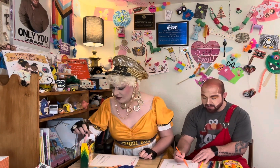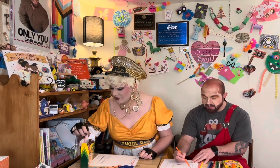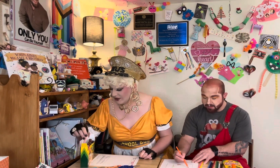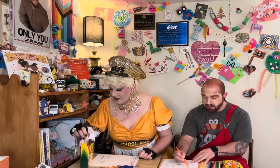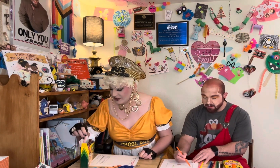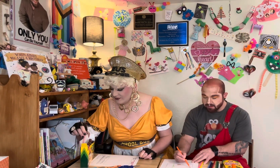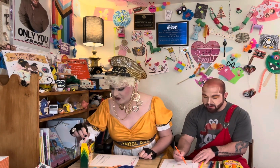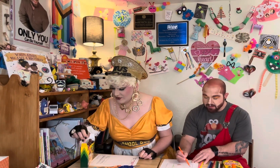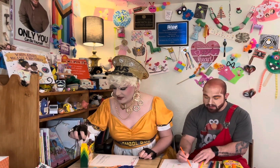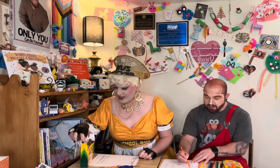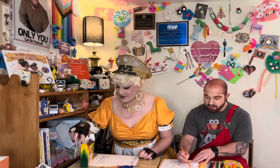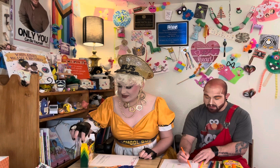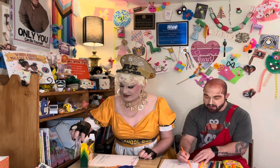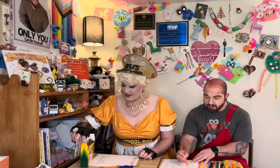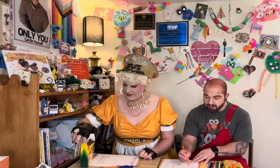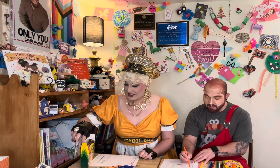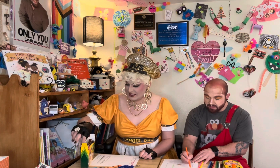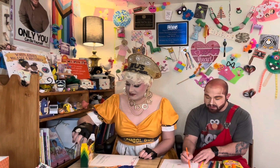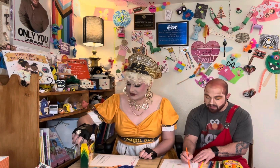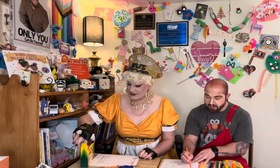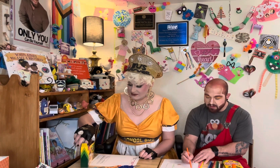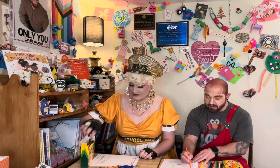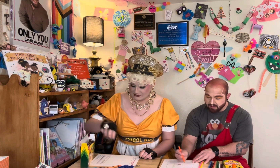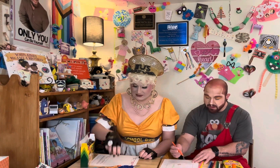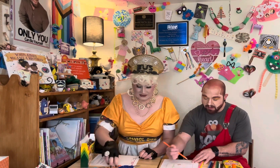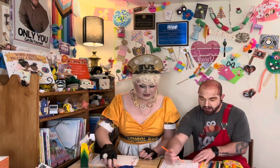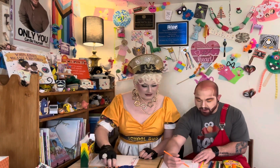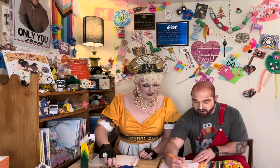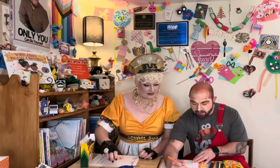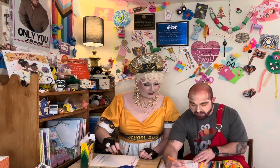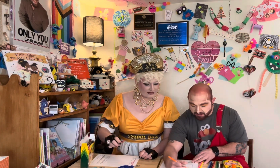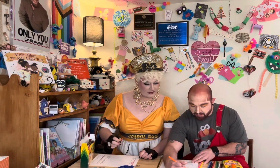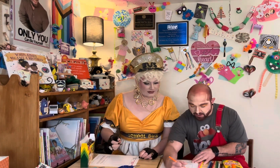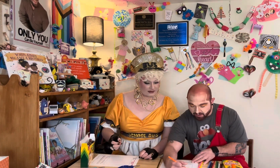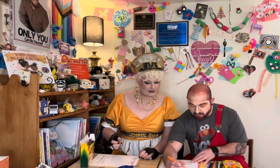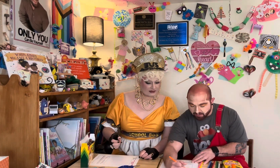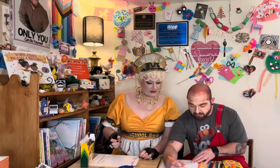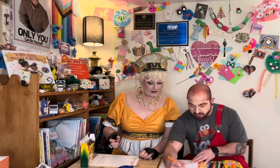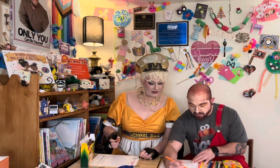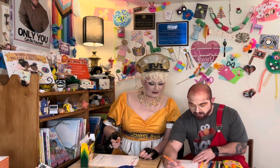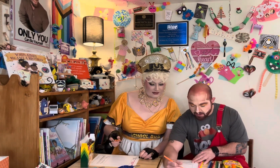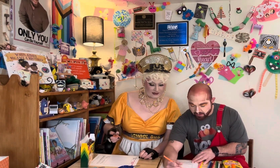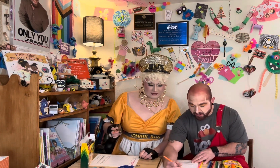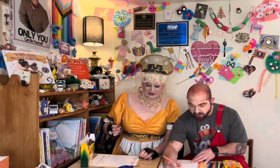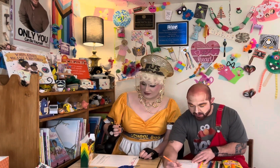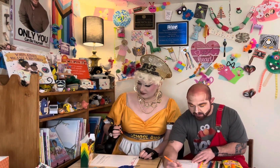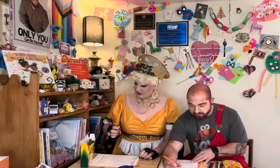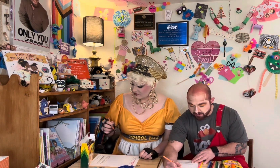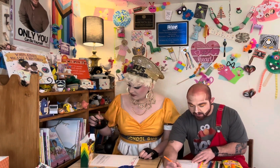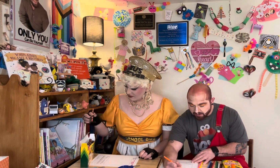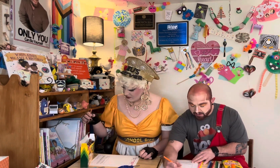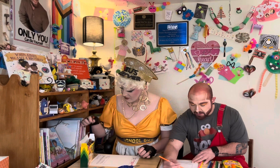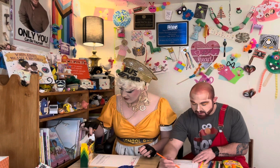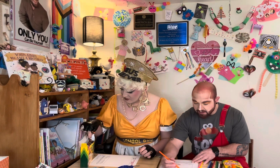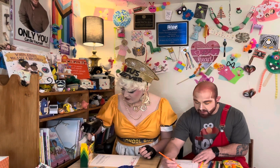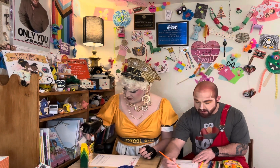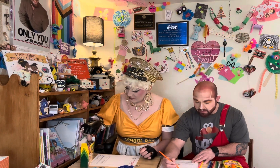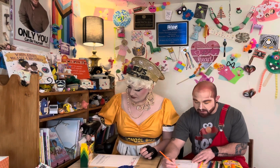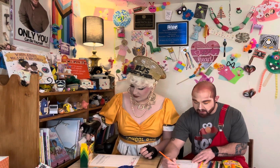new about yourself when you dress up as somebody else? BUSTER: Yeah! I always think about how I could have